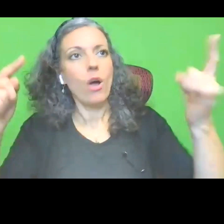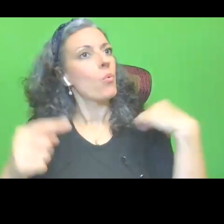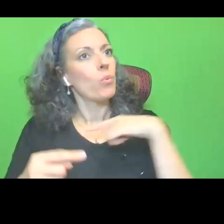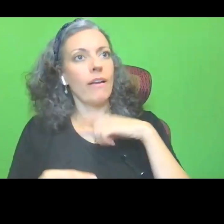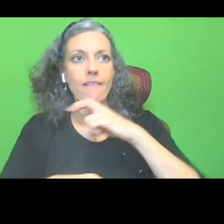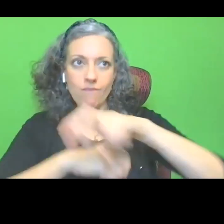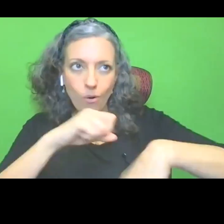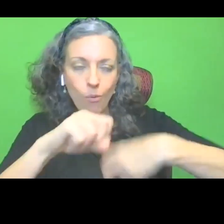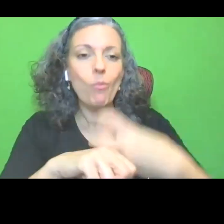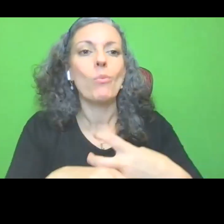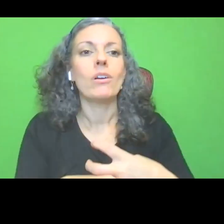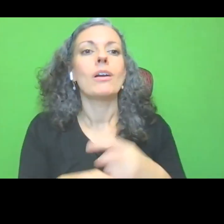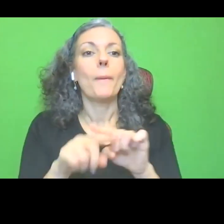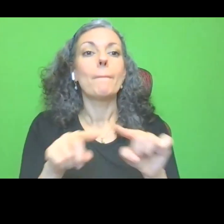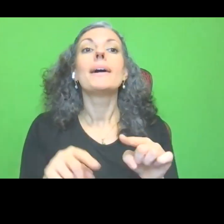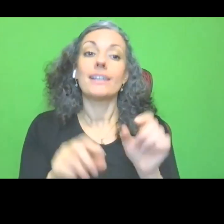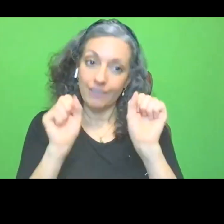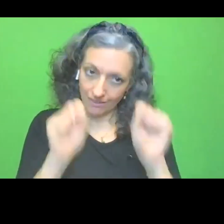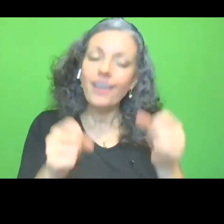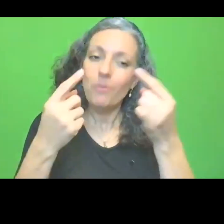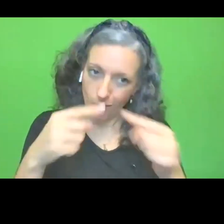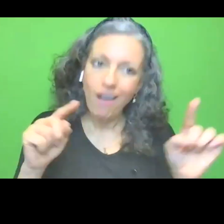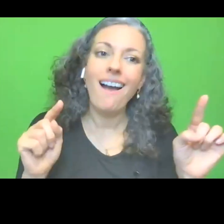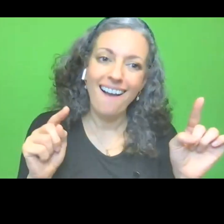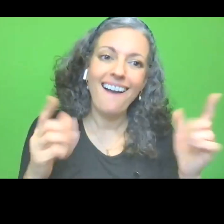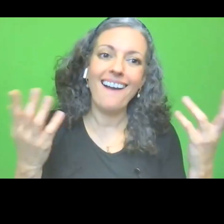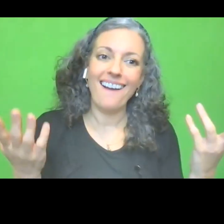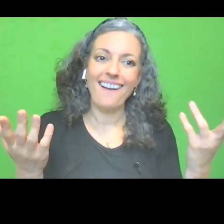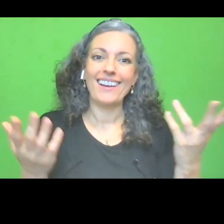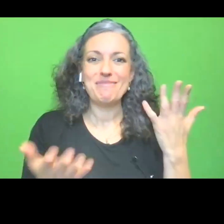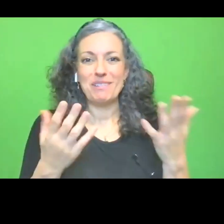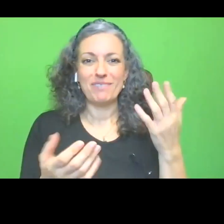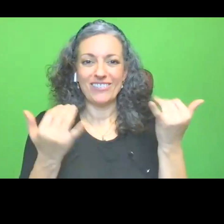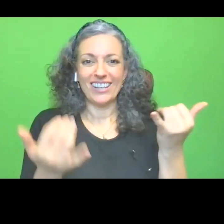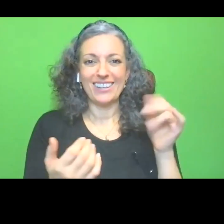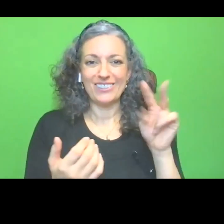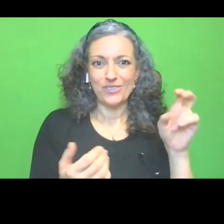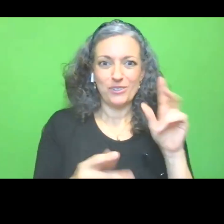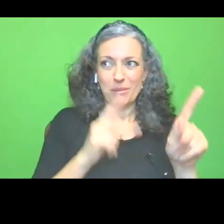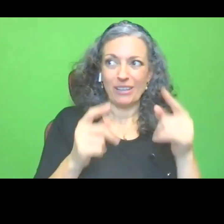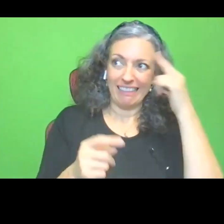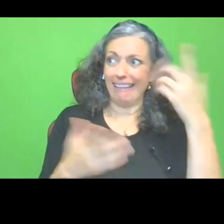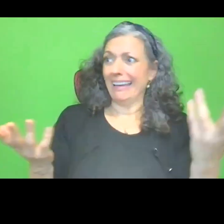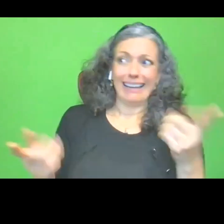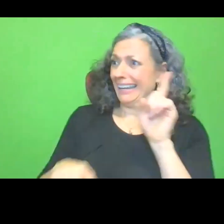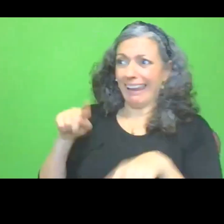I think we can get there.I probably just freaked out 200 people who are like we can't do that in our organization.